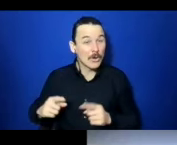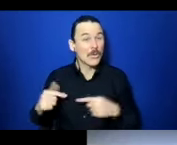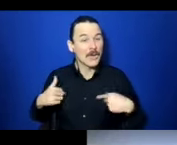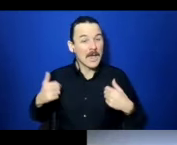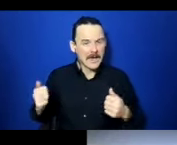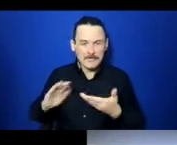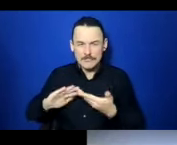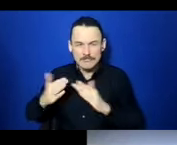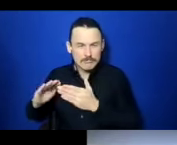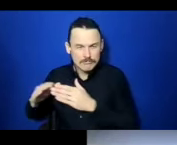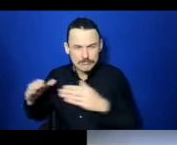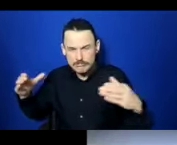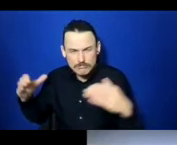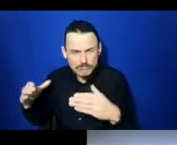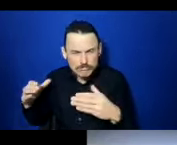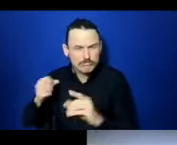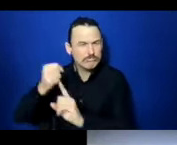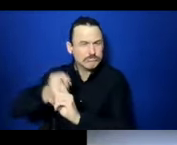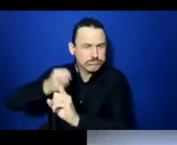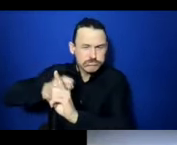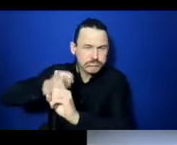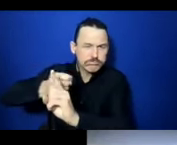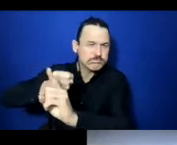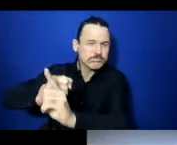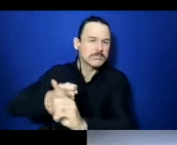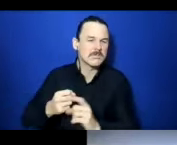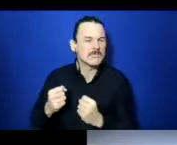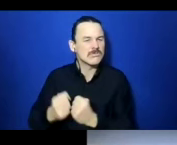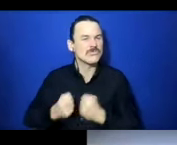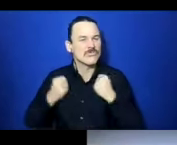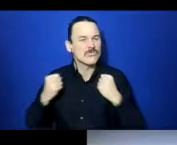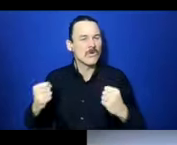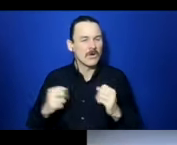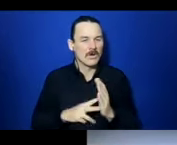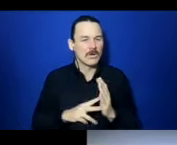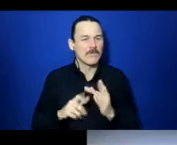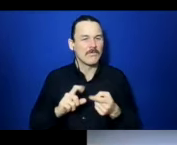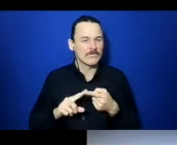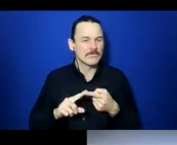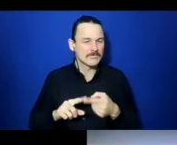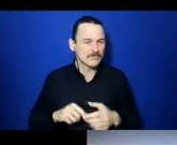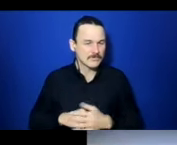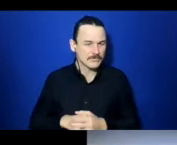in this city and so if we still, you know if we continue to work together